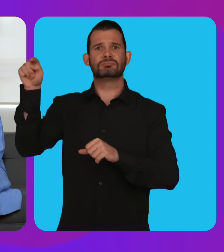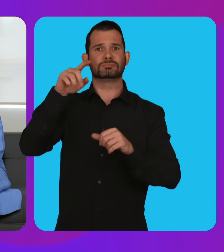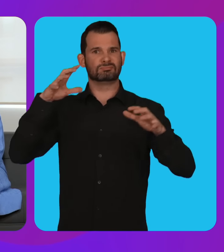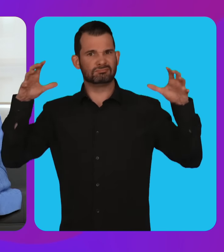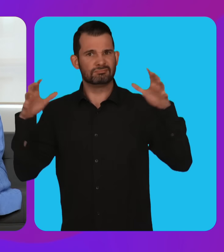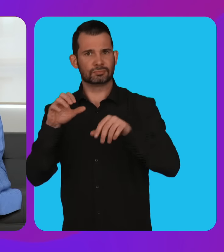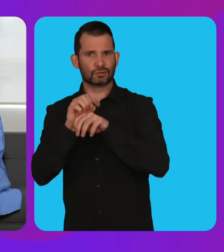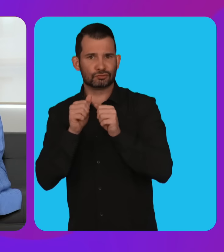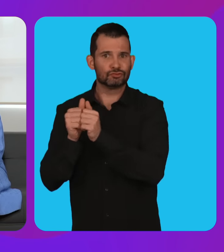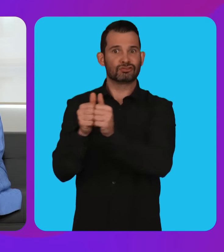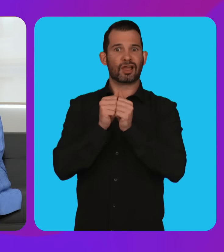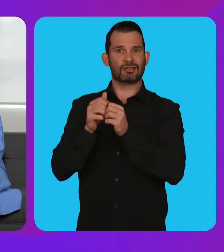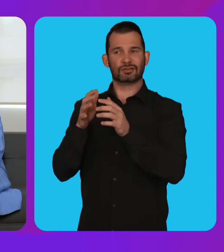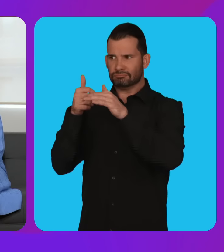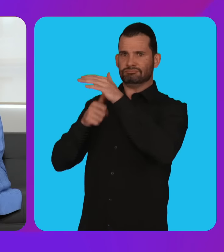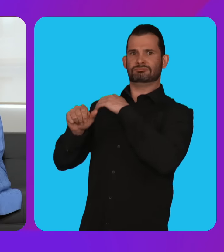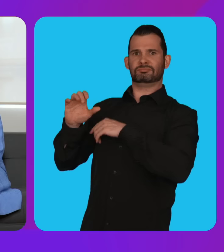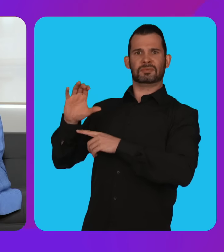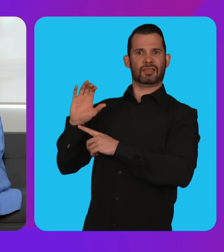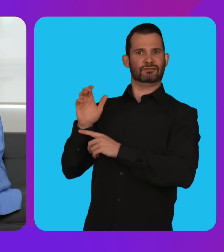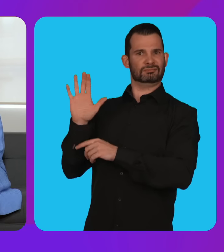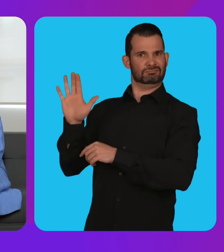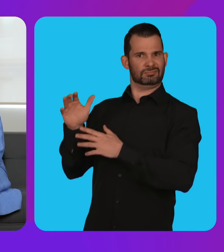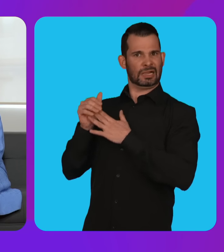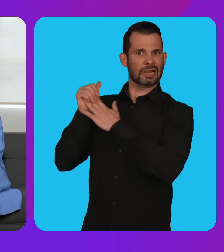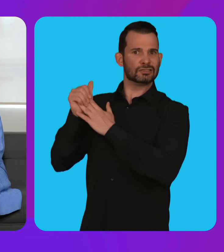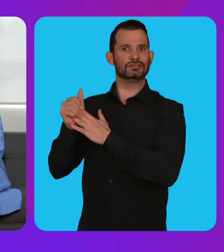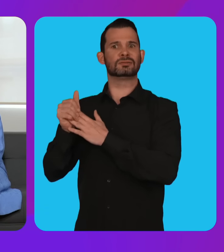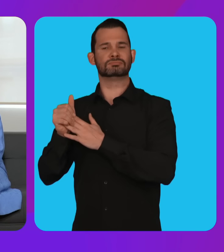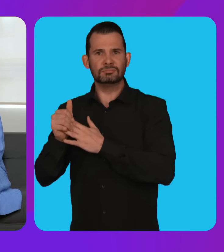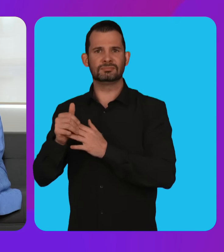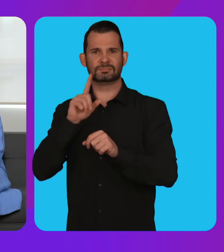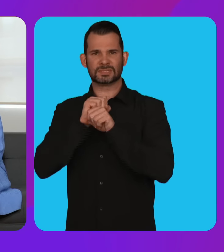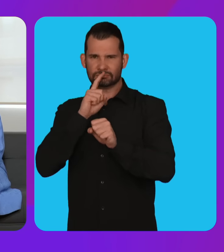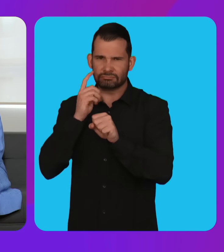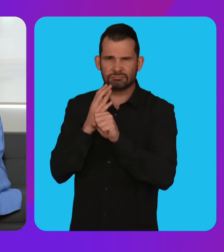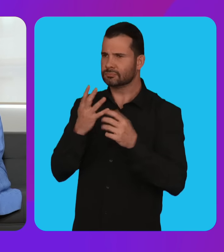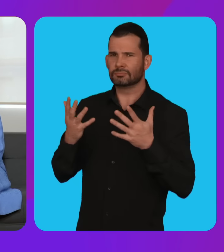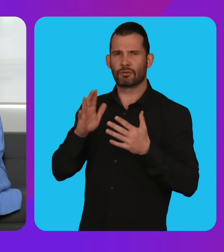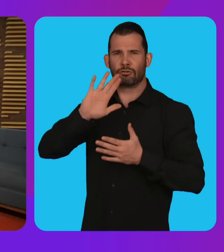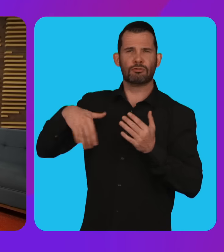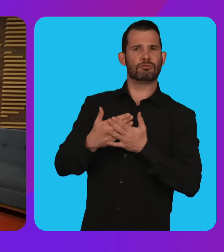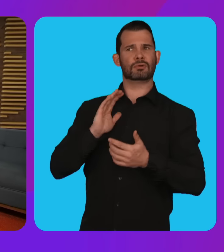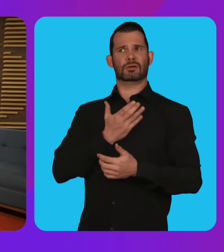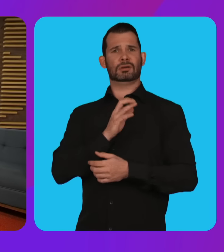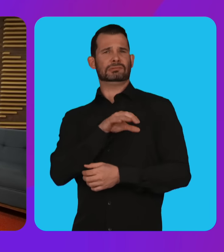other democracies working together under Catherine's leadership to ensure that all of our citizens